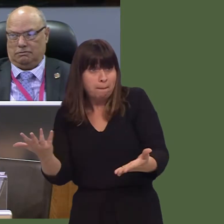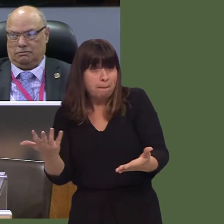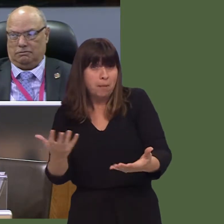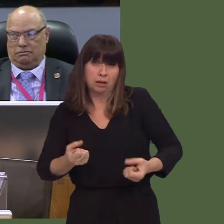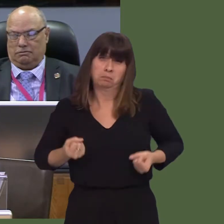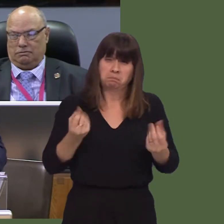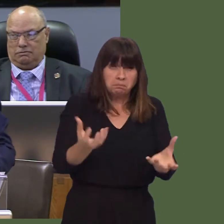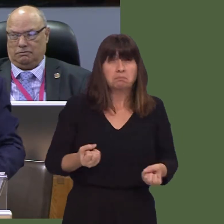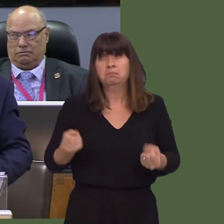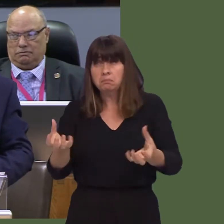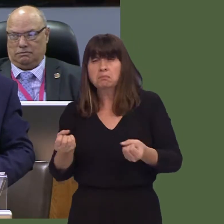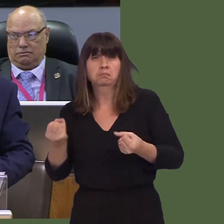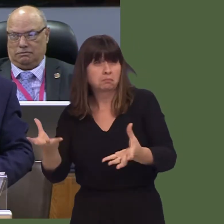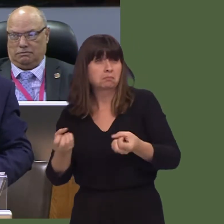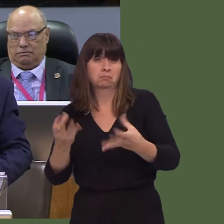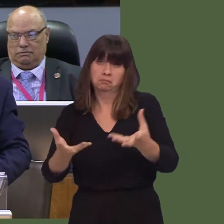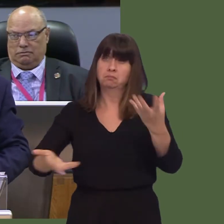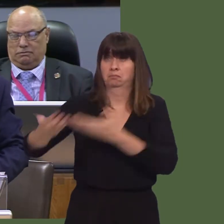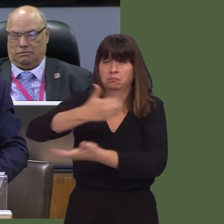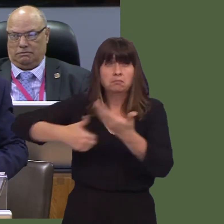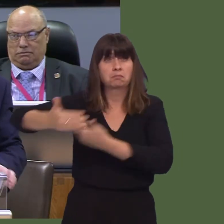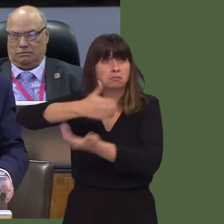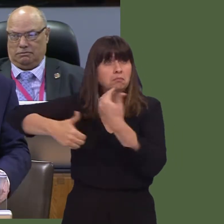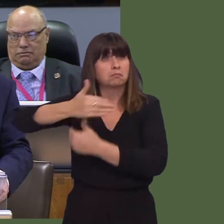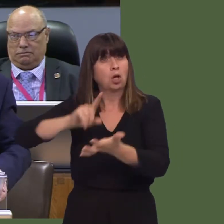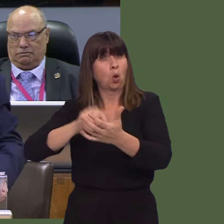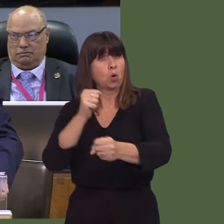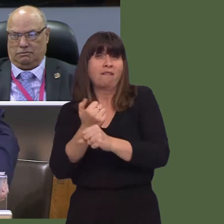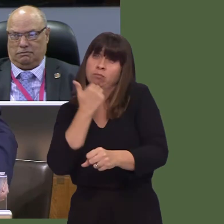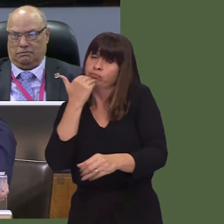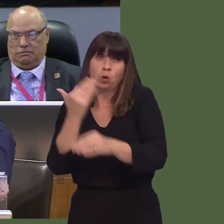and promotes economic growth in all regions of the nation, yet successive Welsh Labour